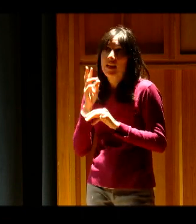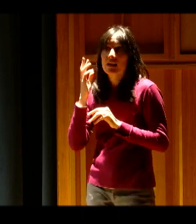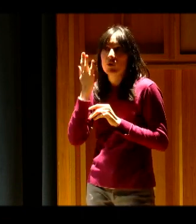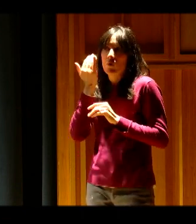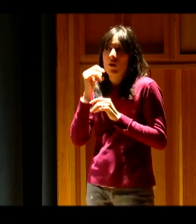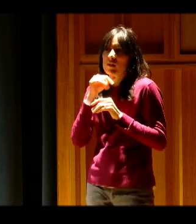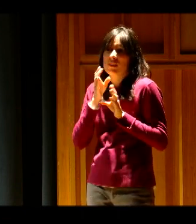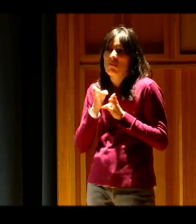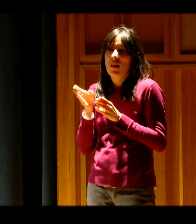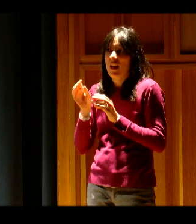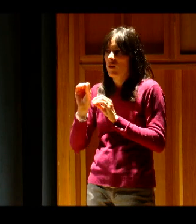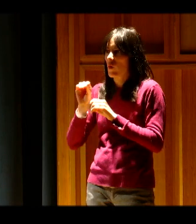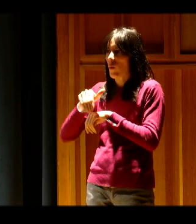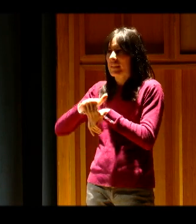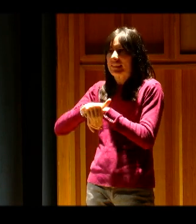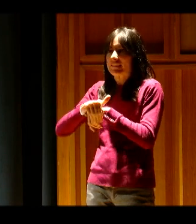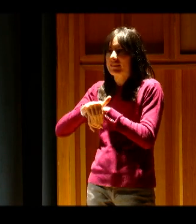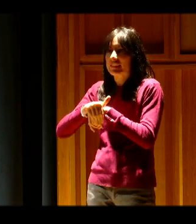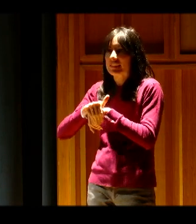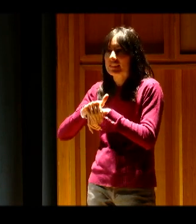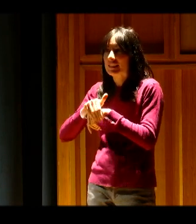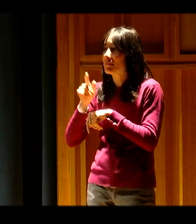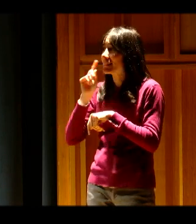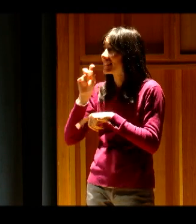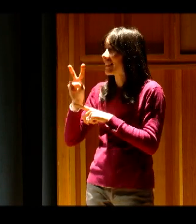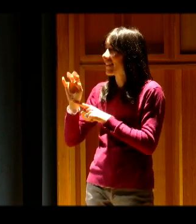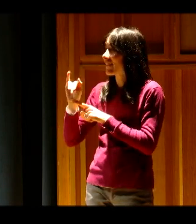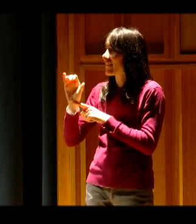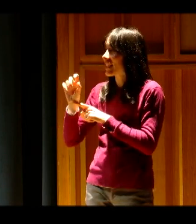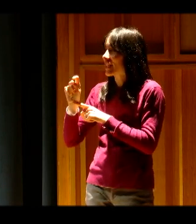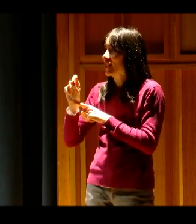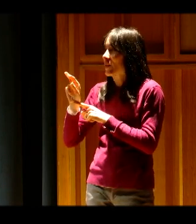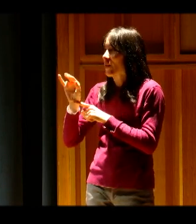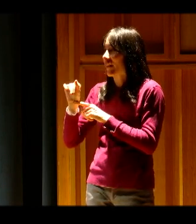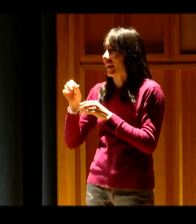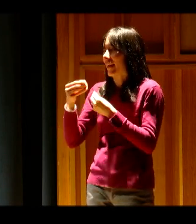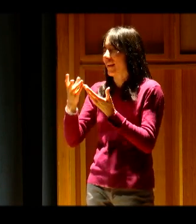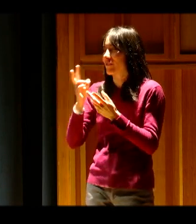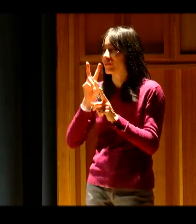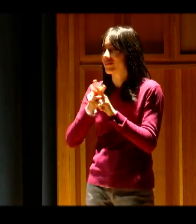because part of that homework that Victoria spoke about and I loved our homework assignment.